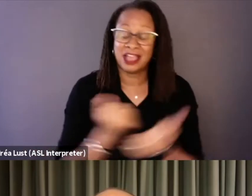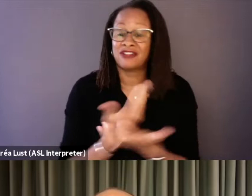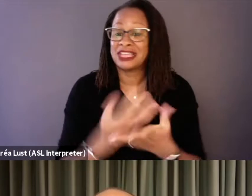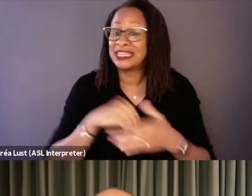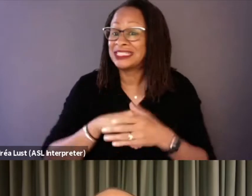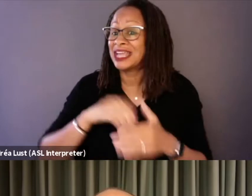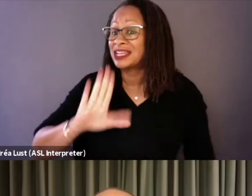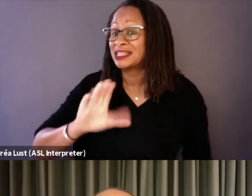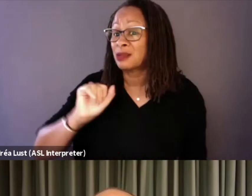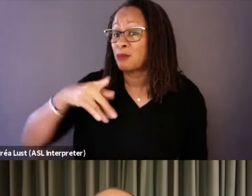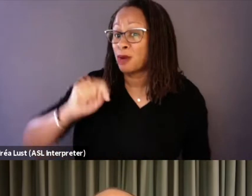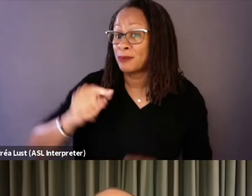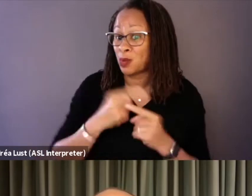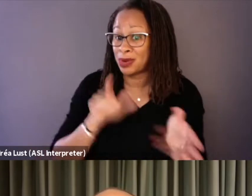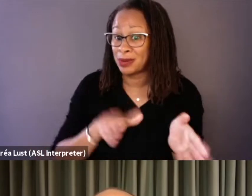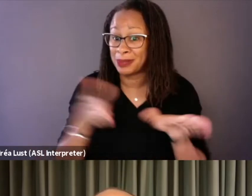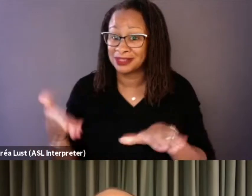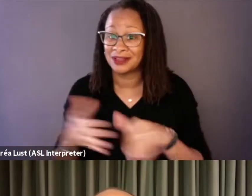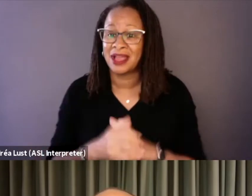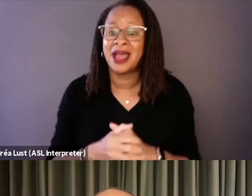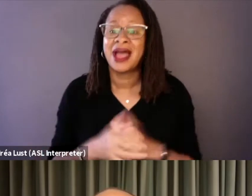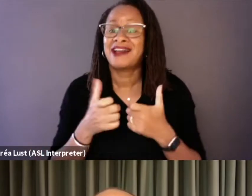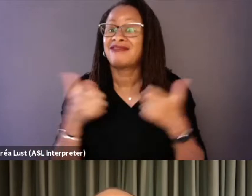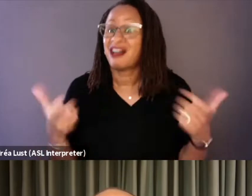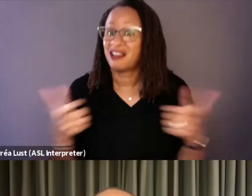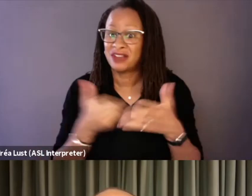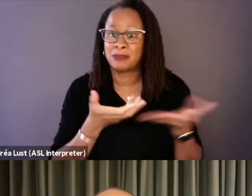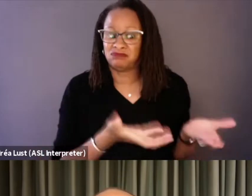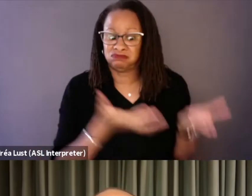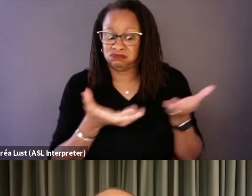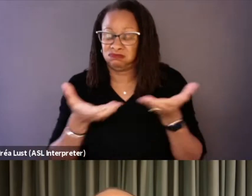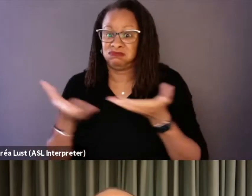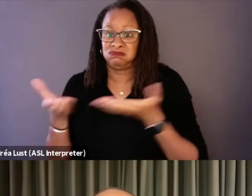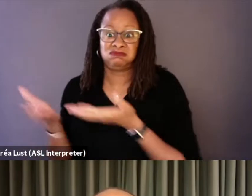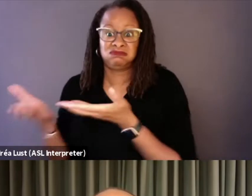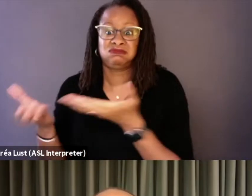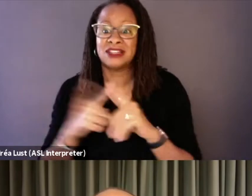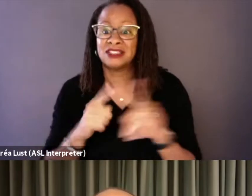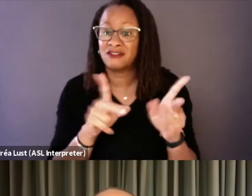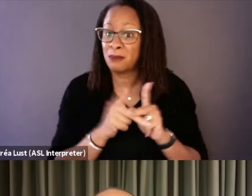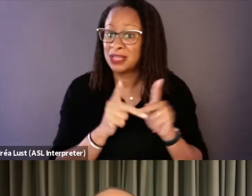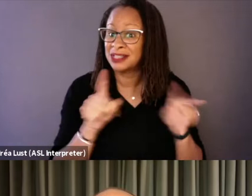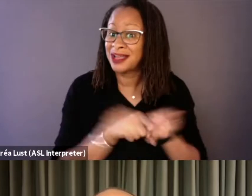And much of it he had been carting around for a good part of his life is all there.